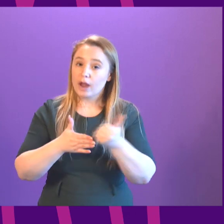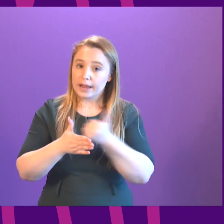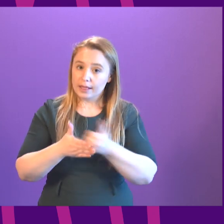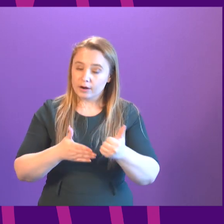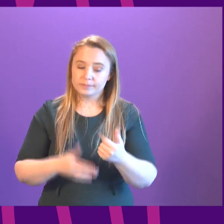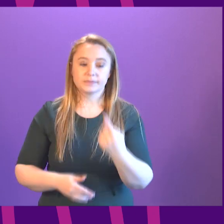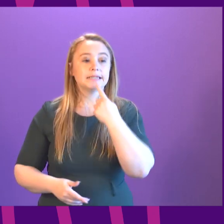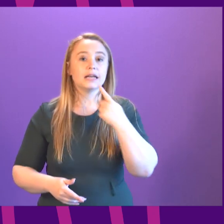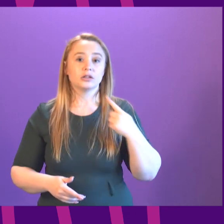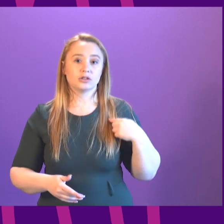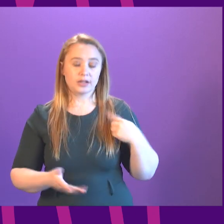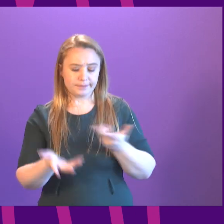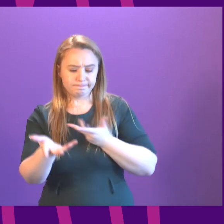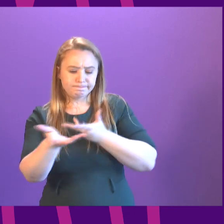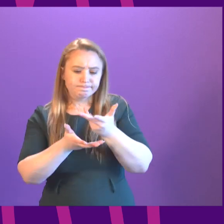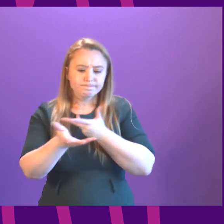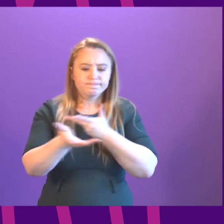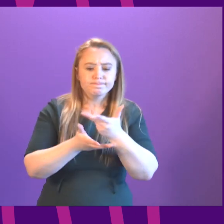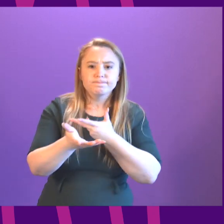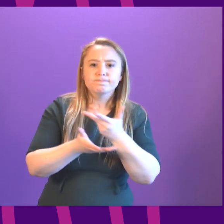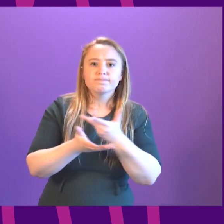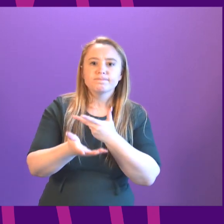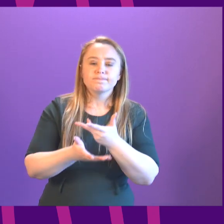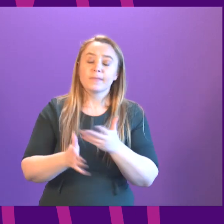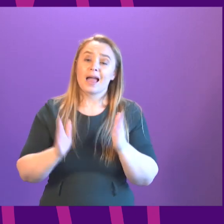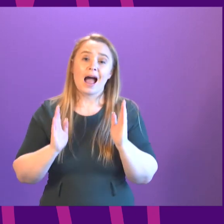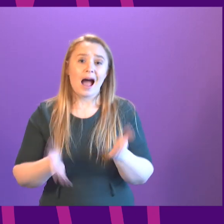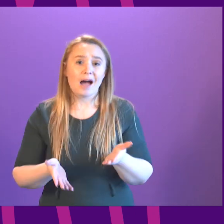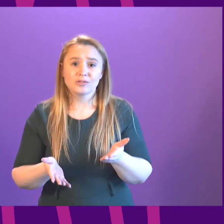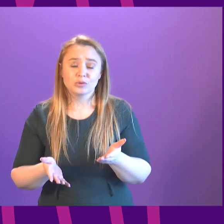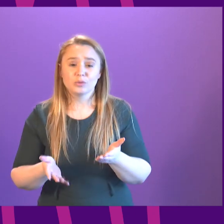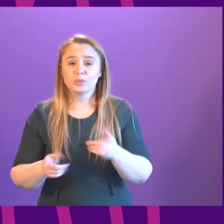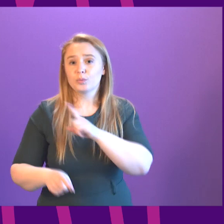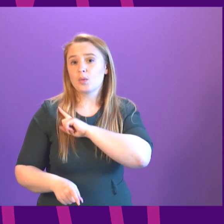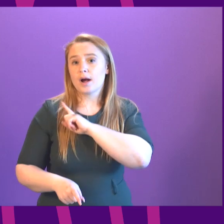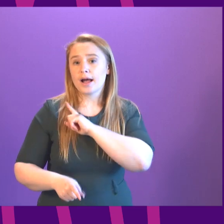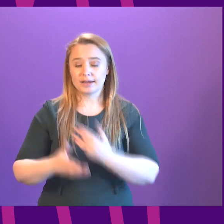we had yesterday were, to some extent, inevitable. The new strain of the virus has led other